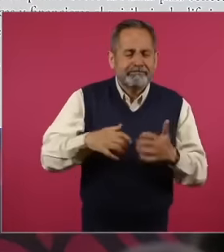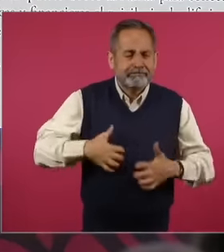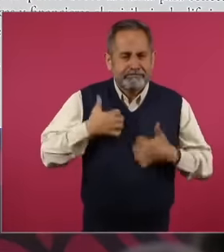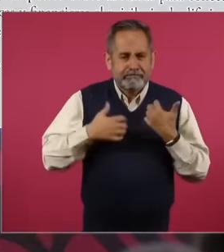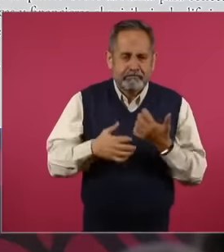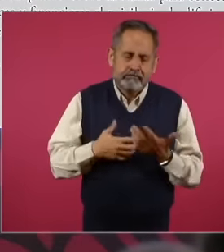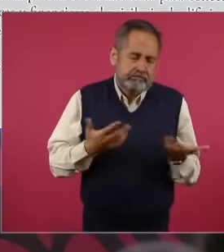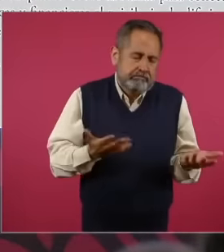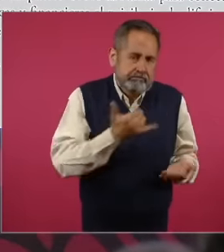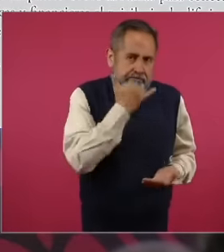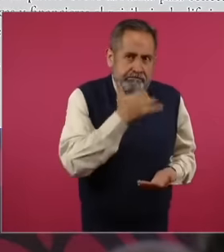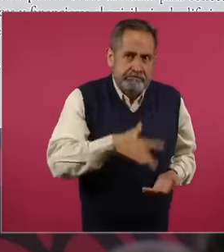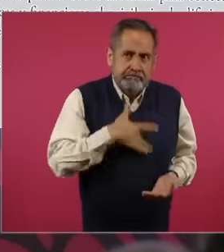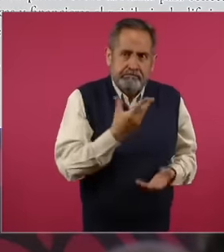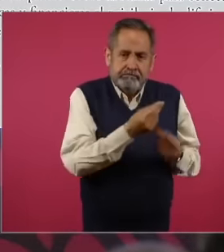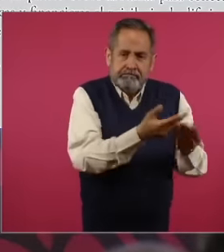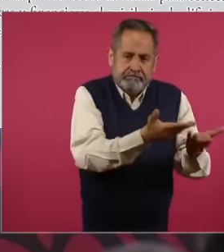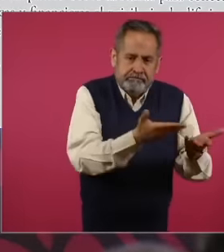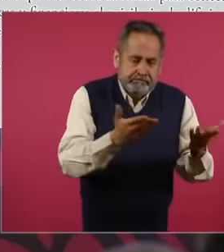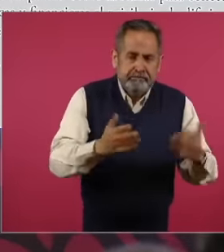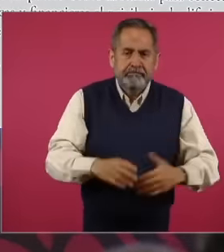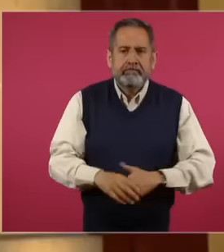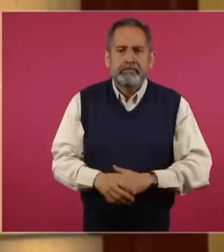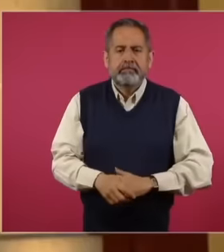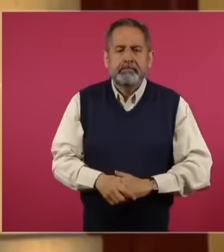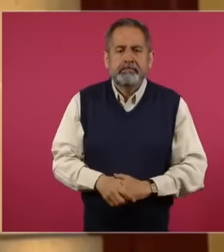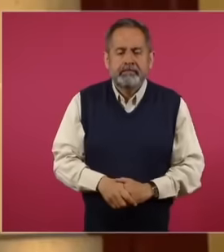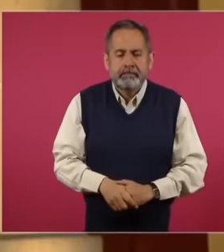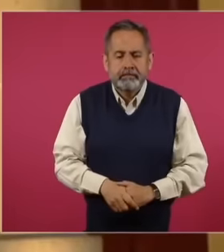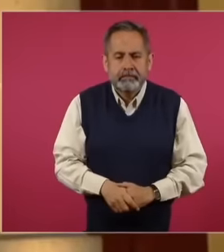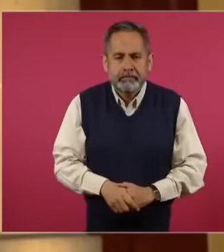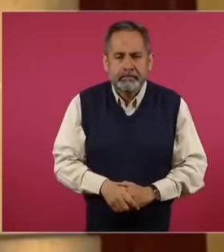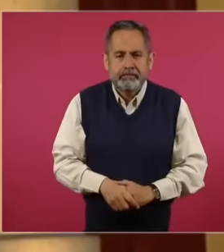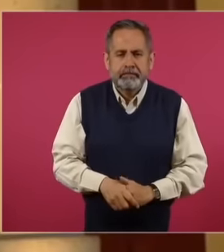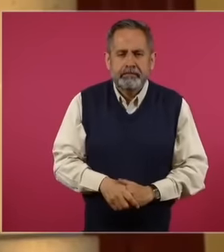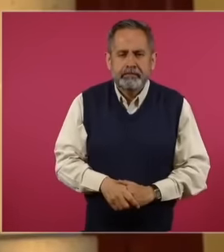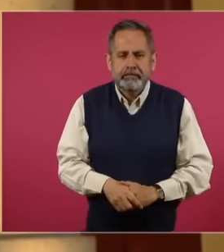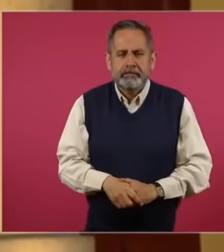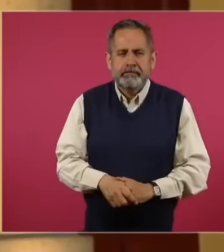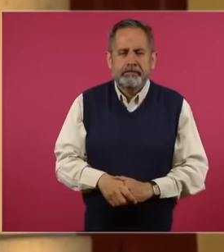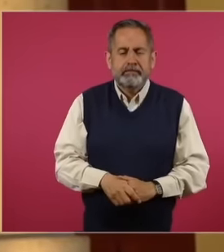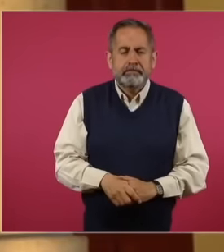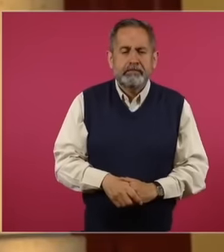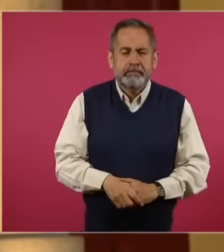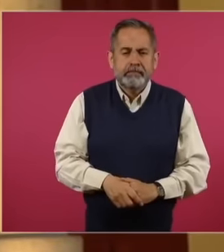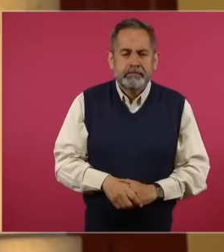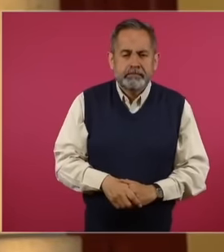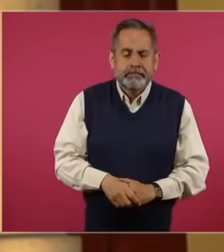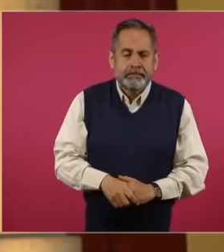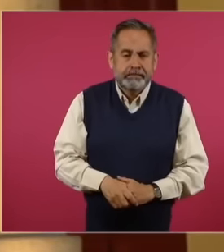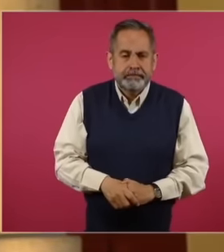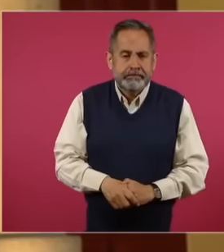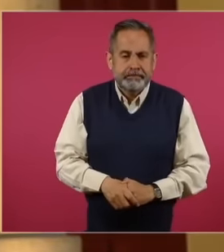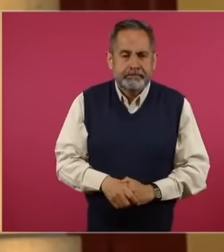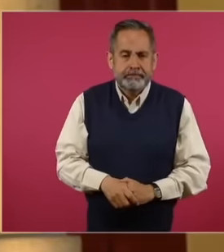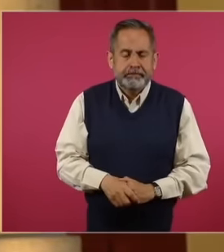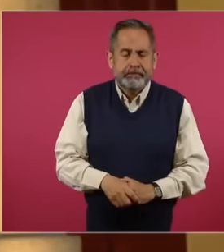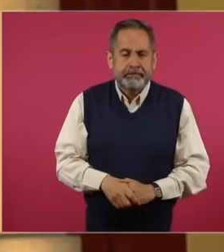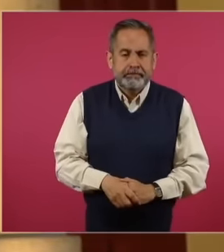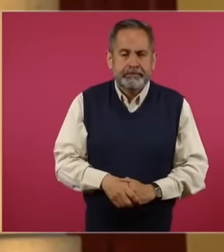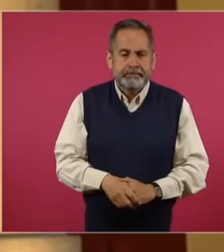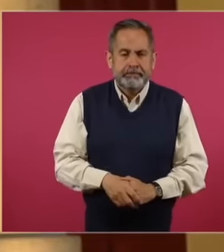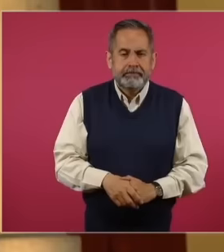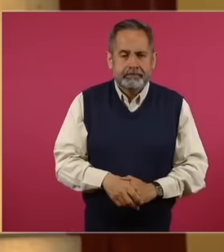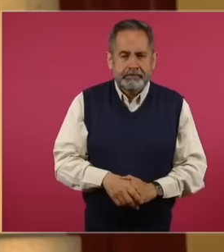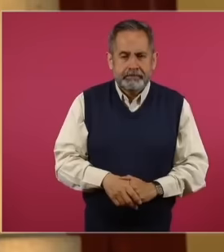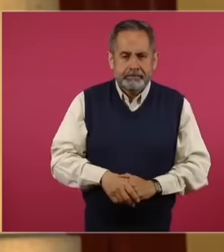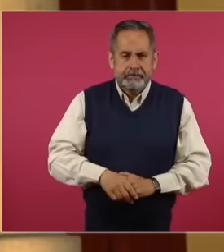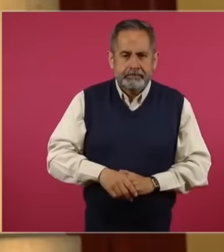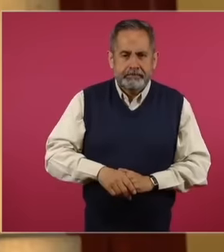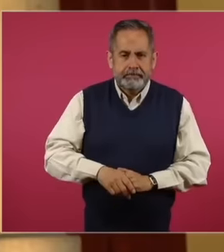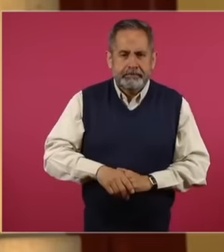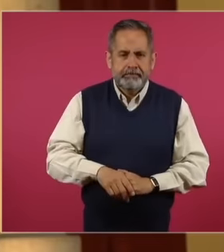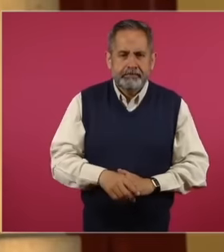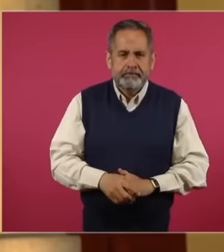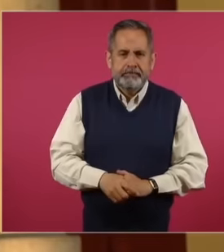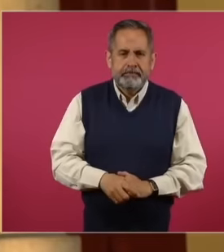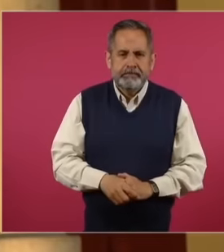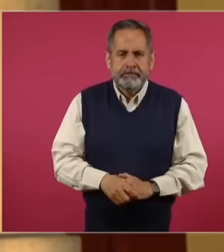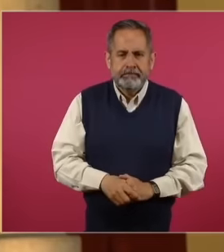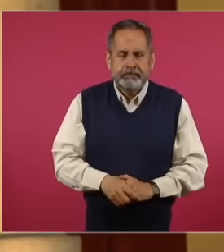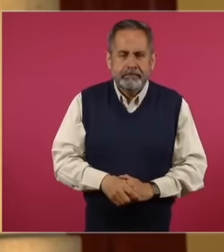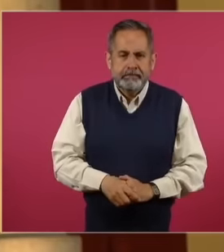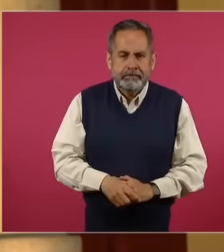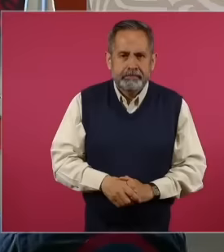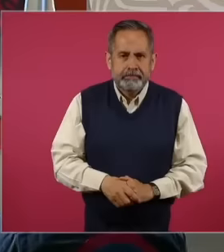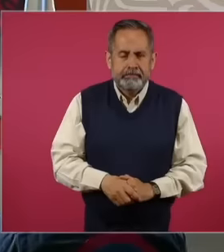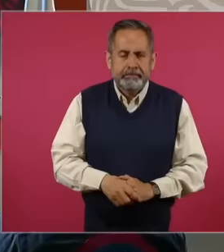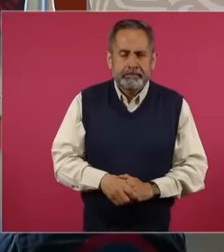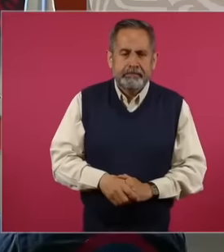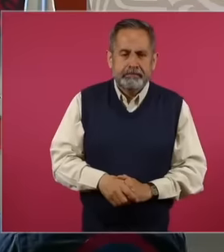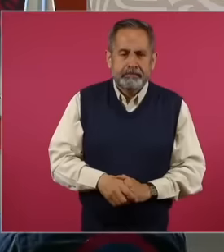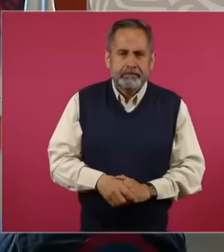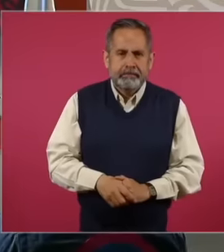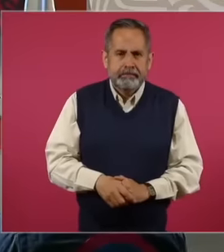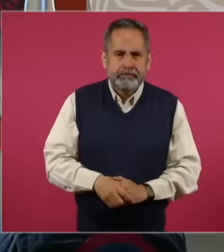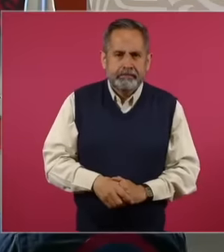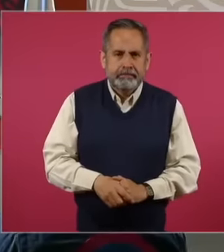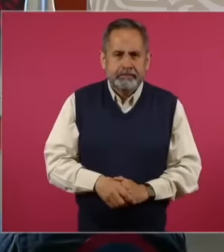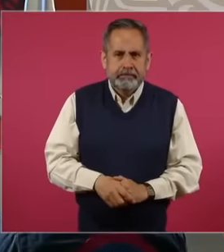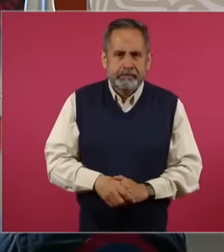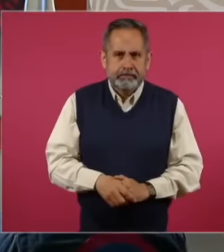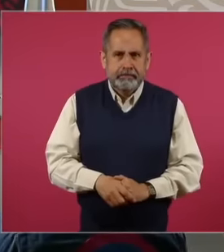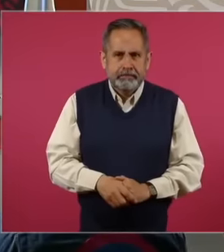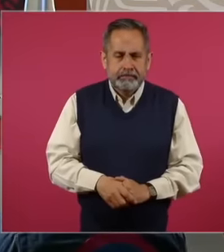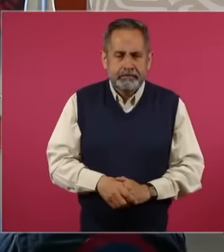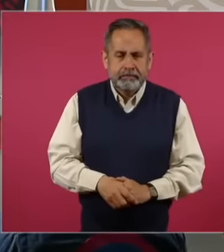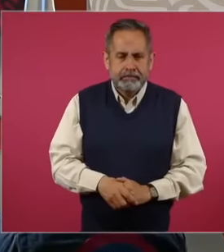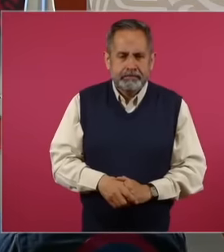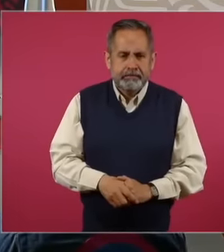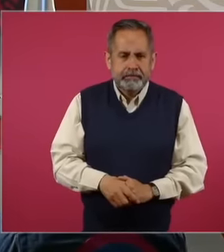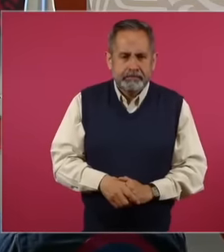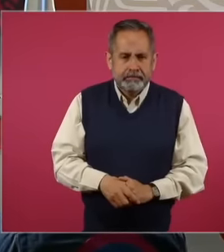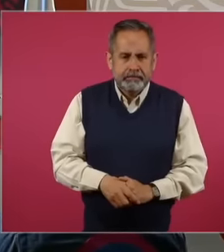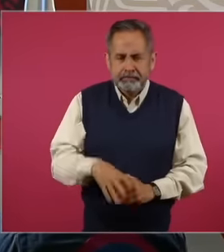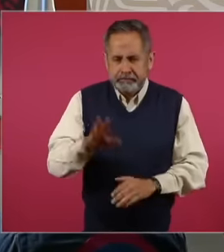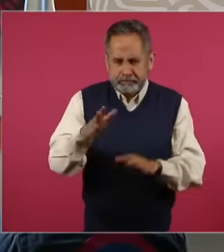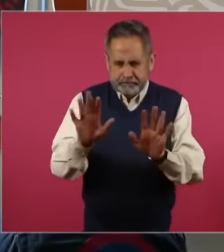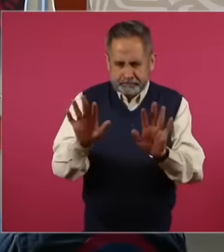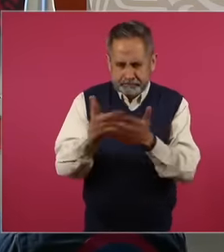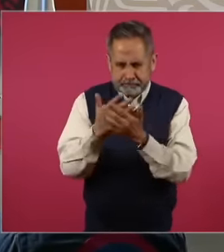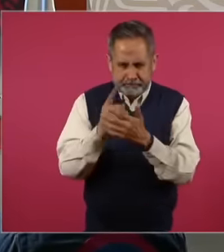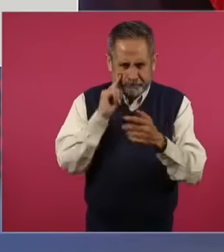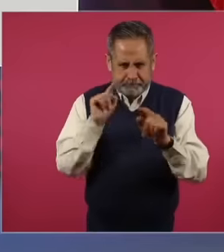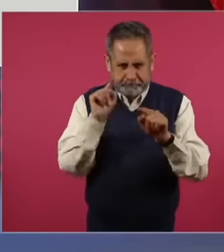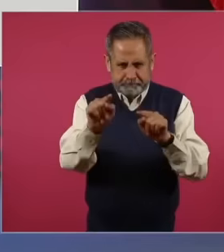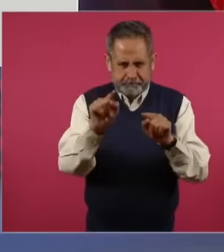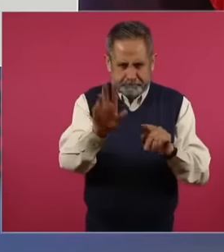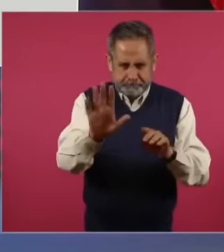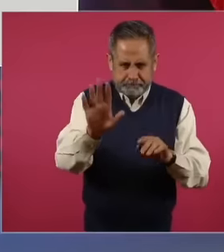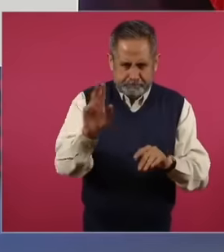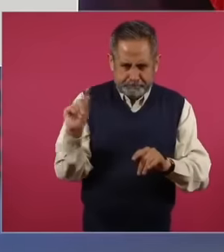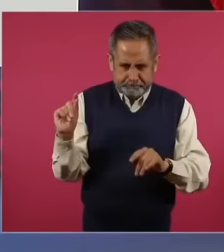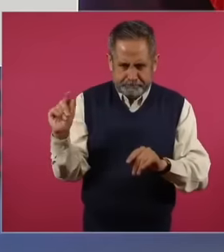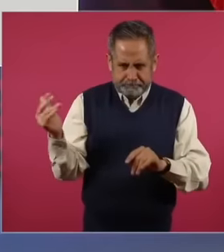Excuse me before you look for that, let's see,